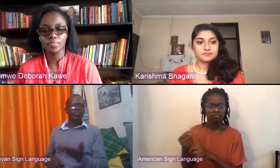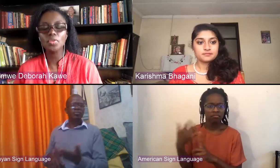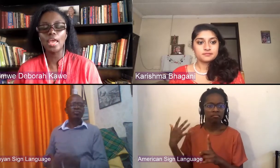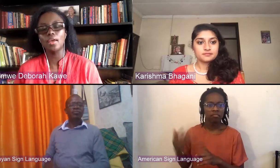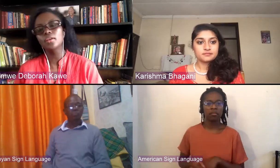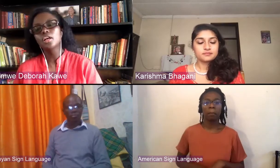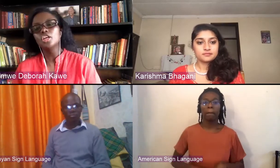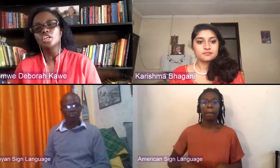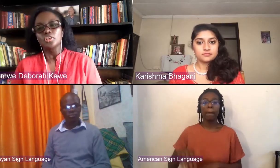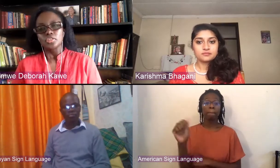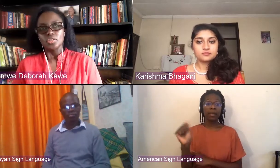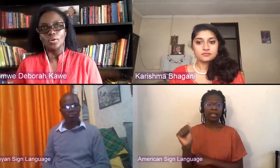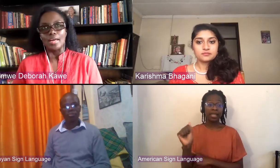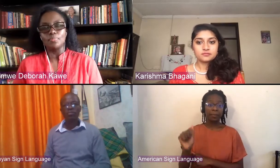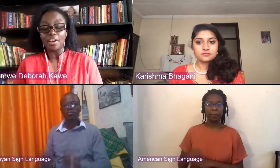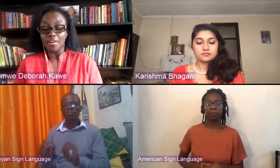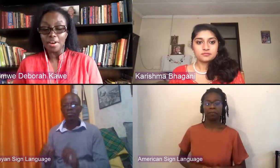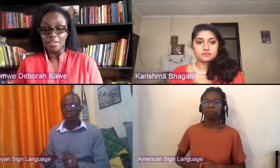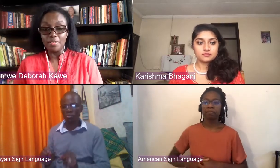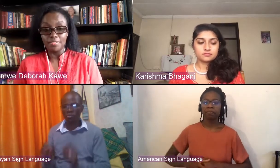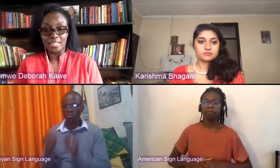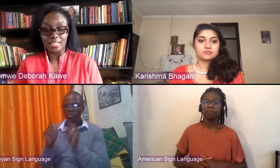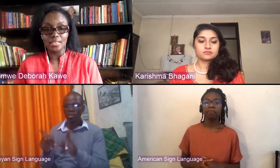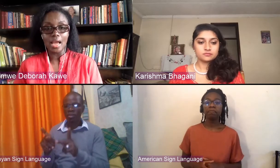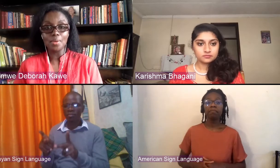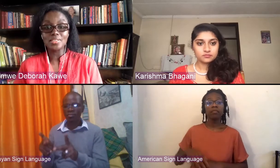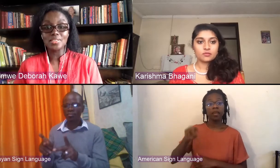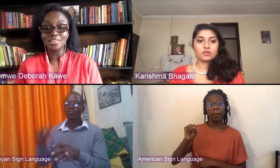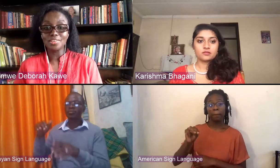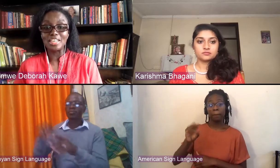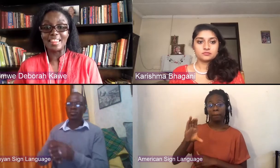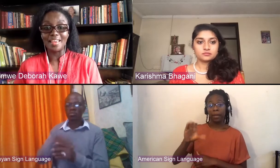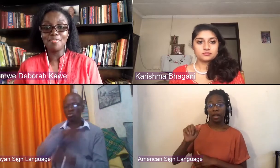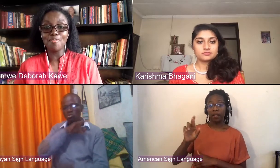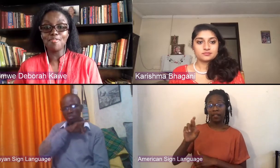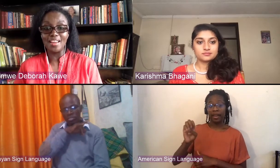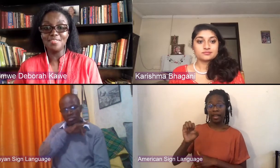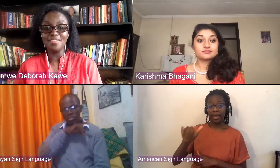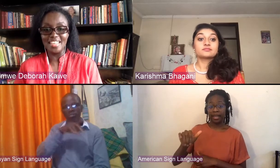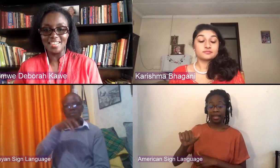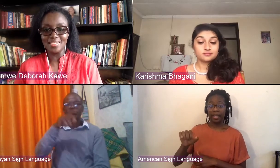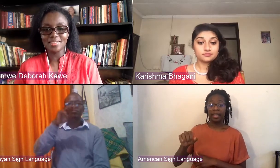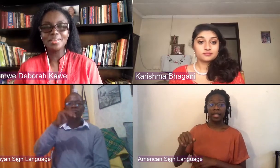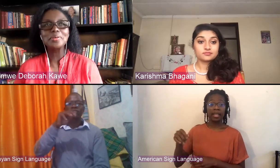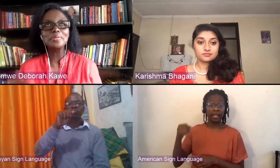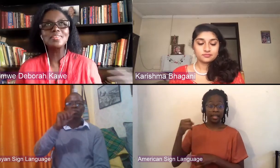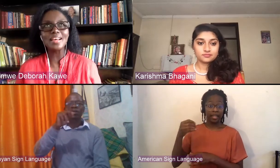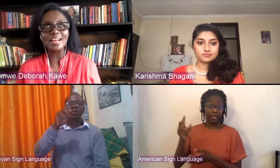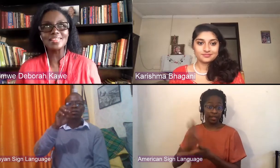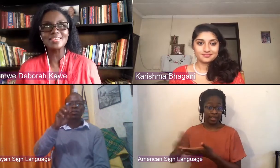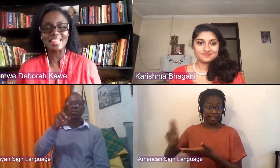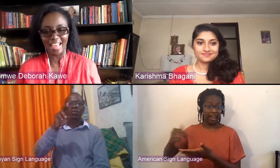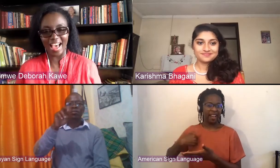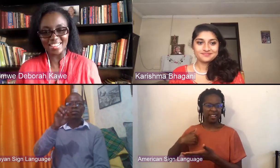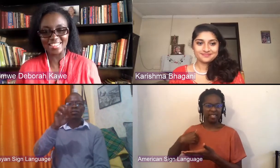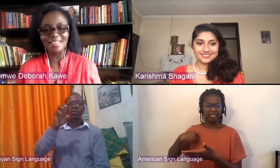Okay, so at Makerere University I was actually there for five years like who does that